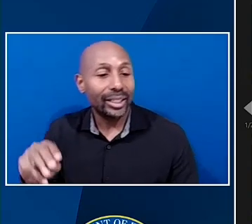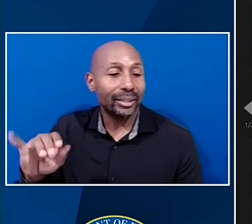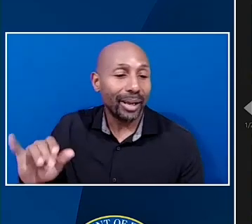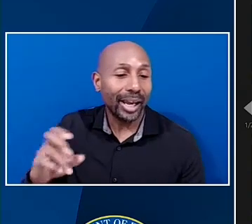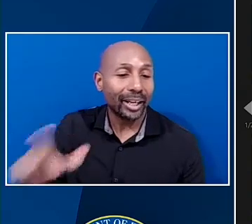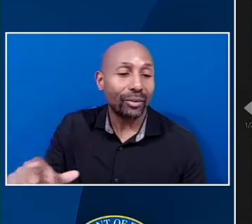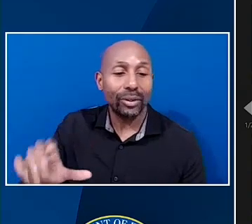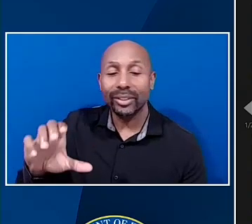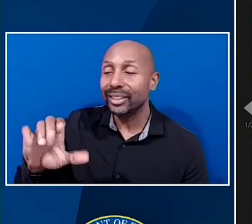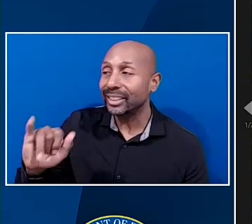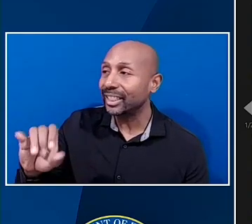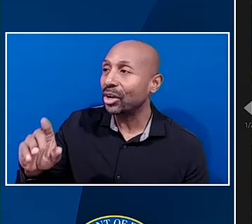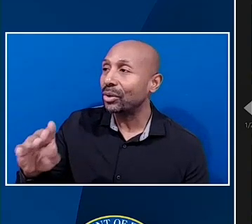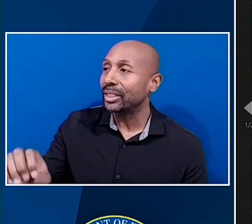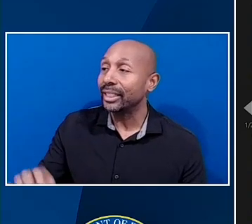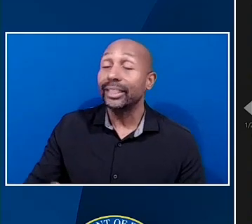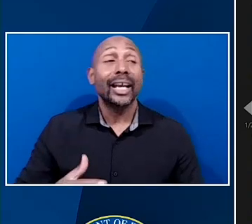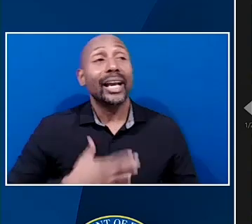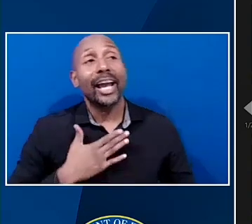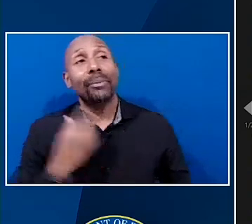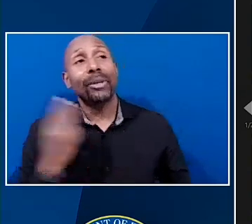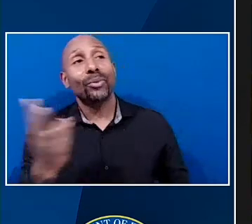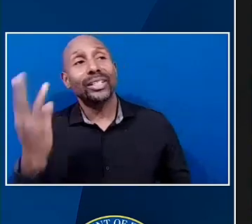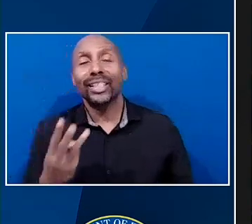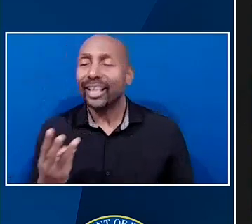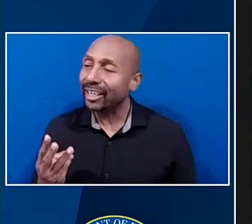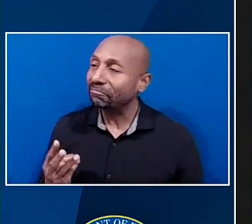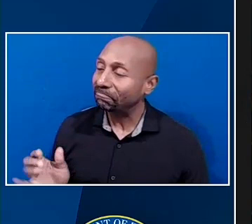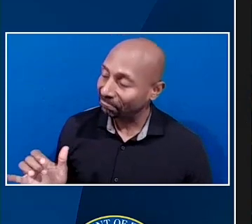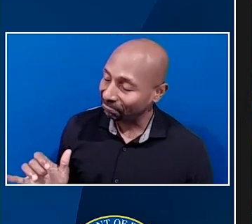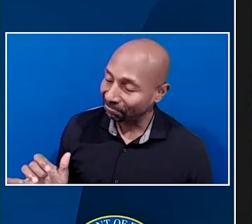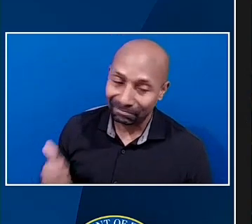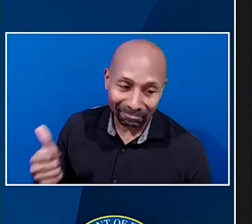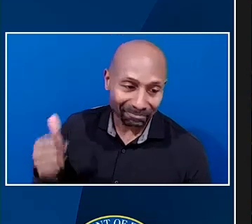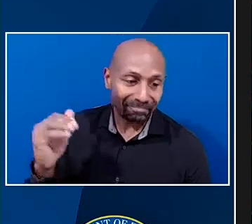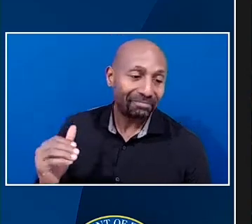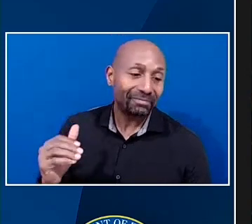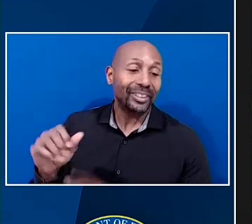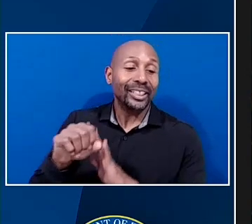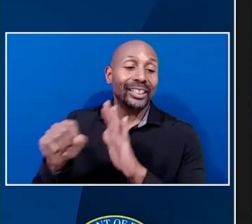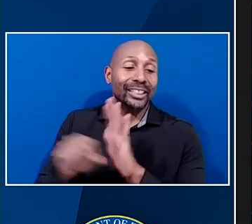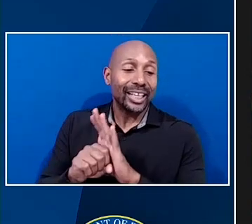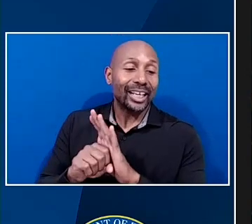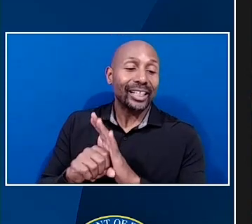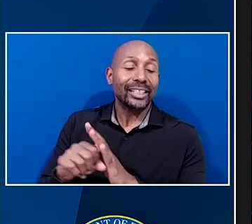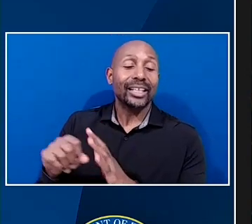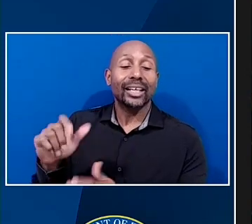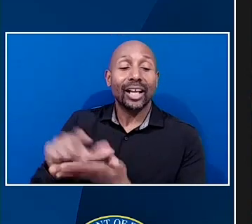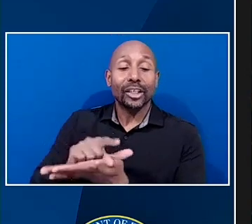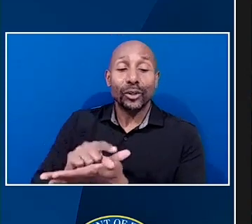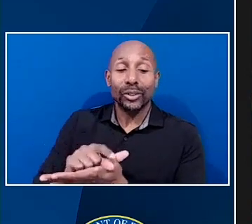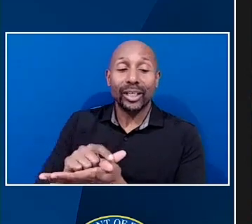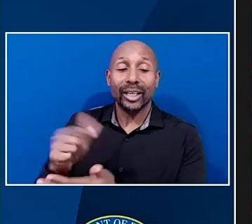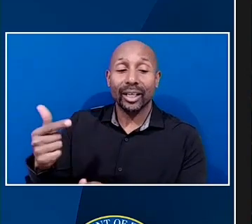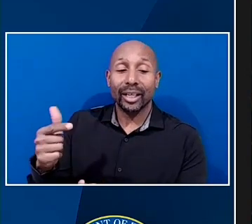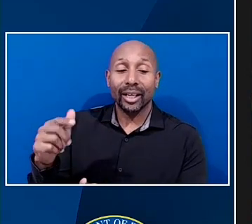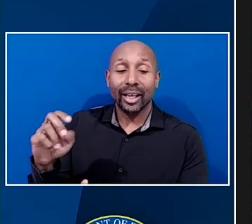For our state attorneys general, Diana Hooley. Good morning. And the alternate position is not filled.